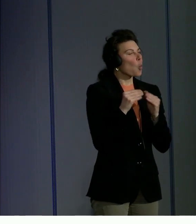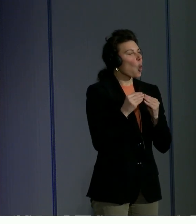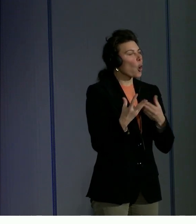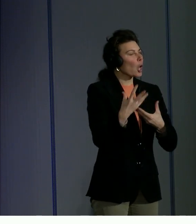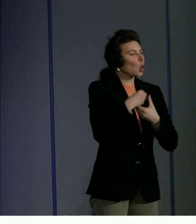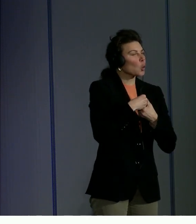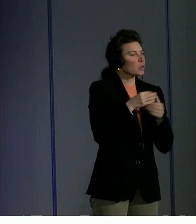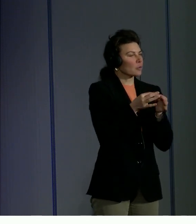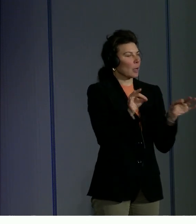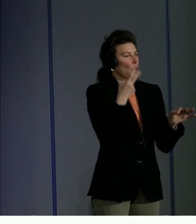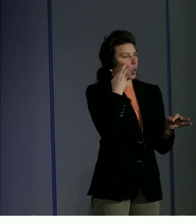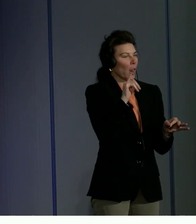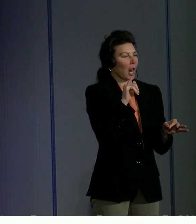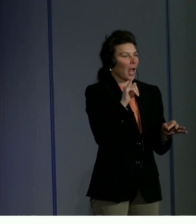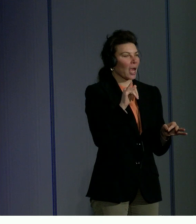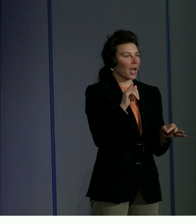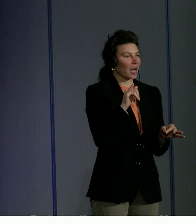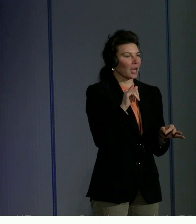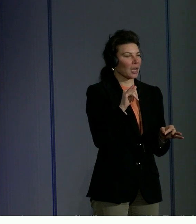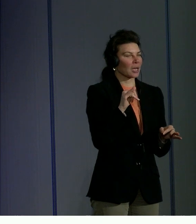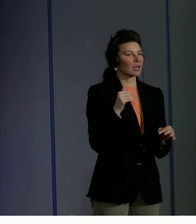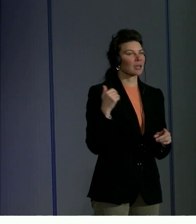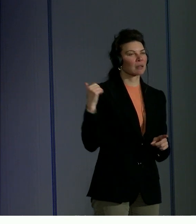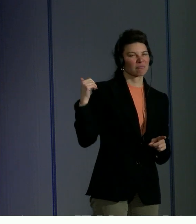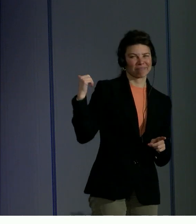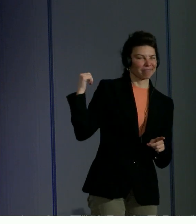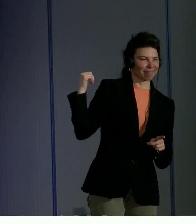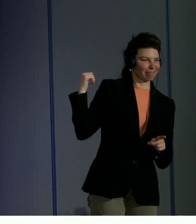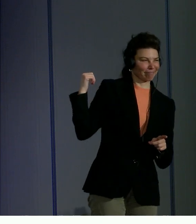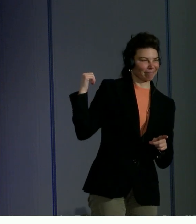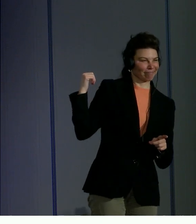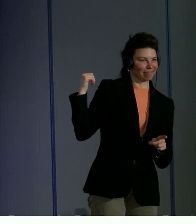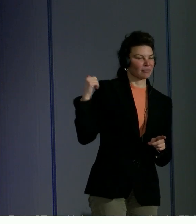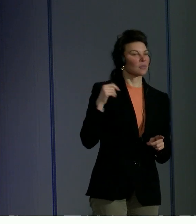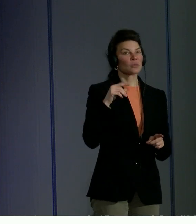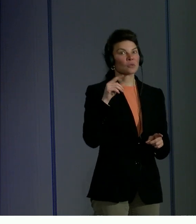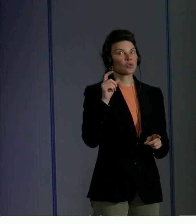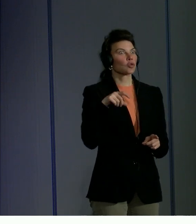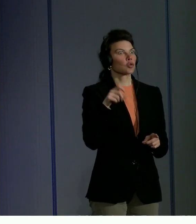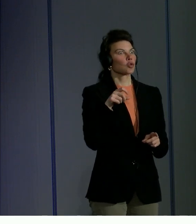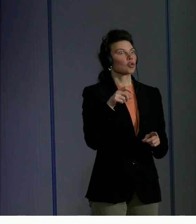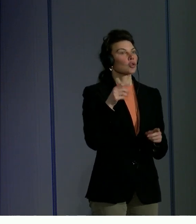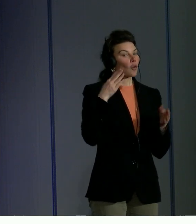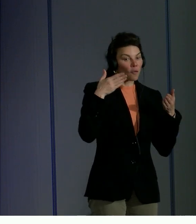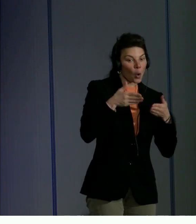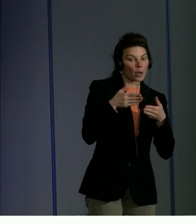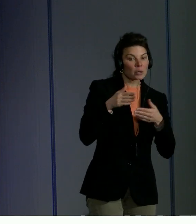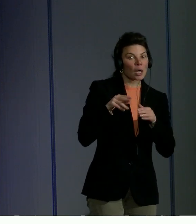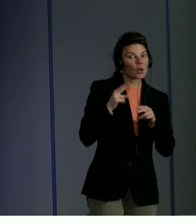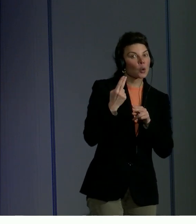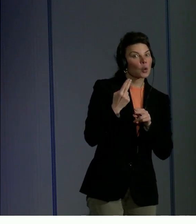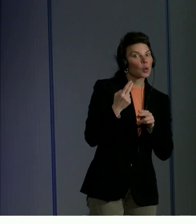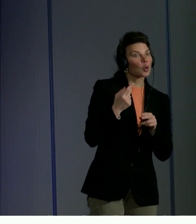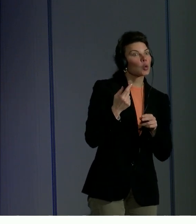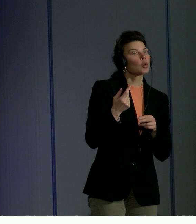look like? Well, it would focus on usability for all, including users with disabilities.